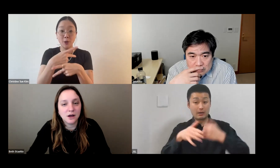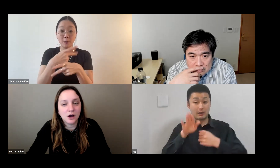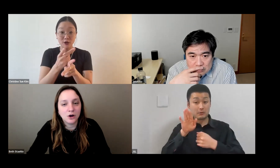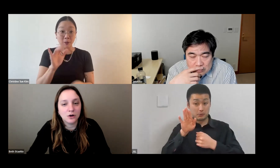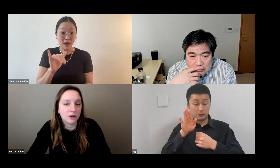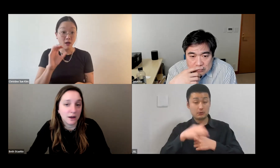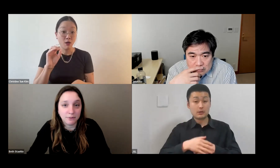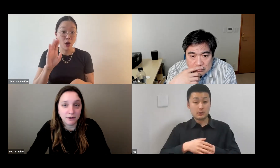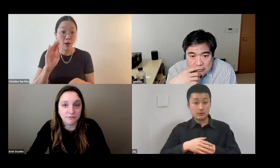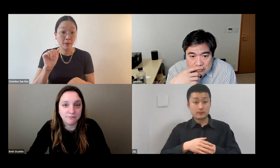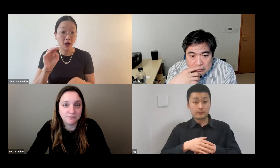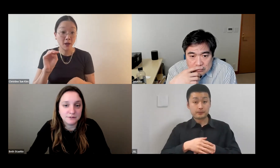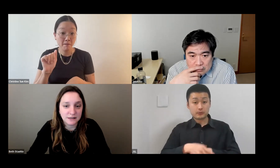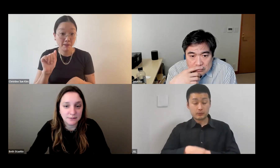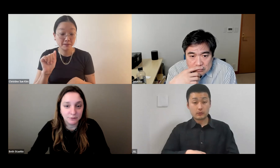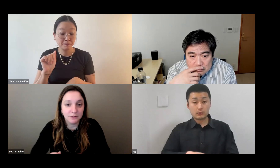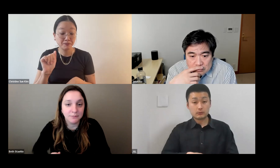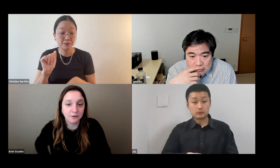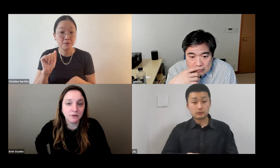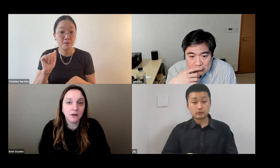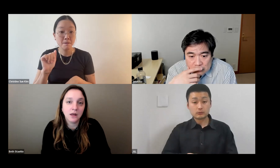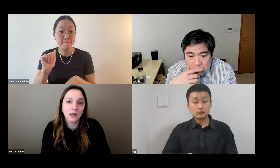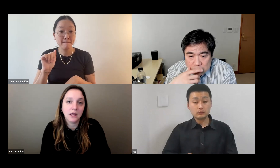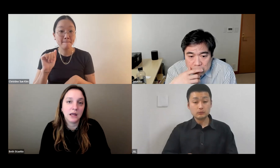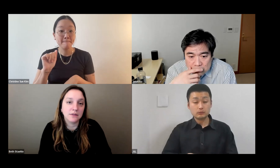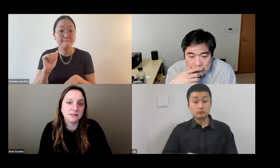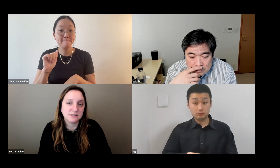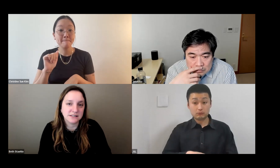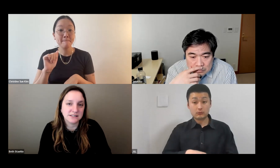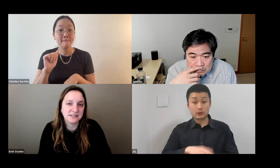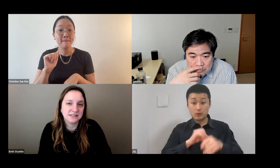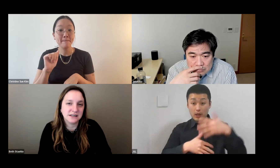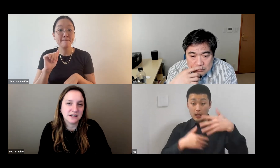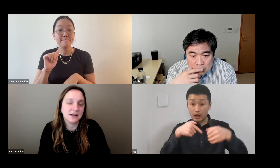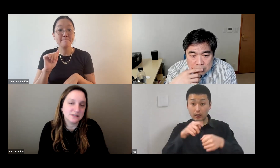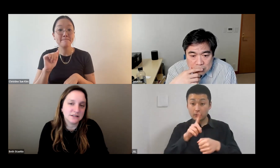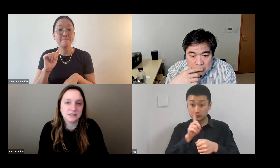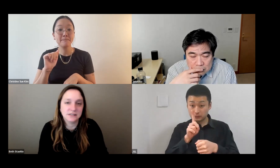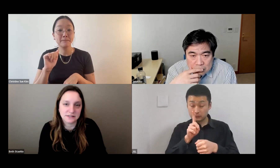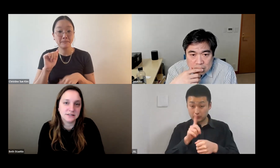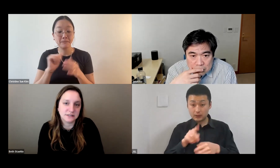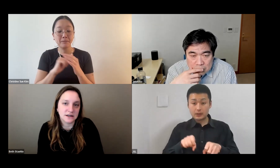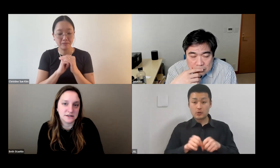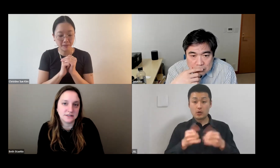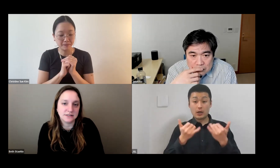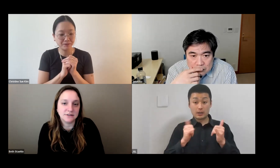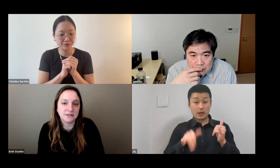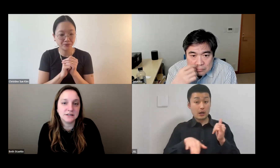a camp of disabled people in the sixties, 1960s and 1970s.